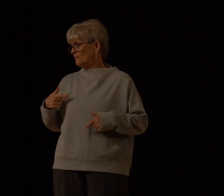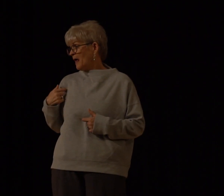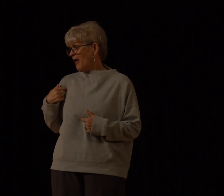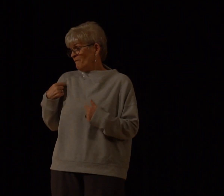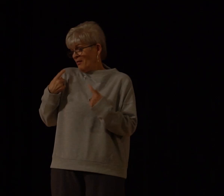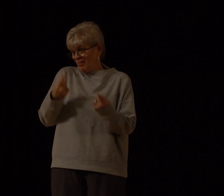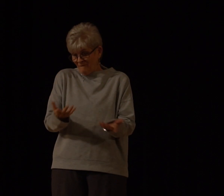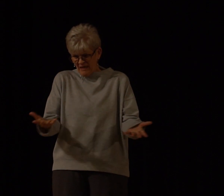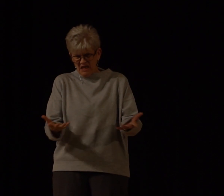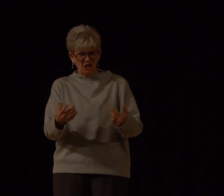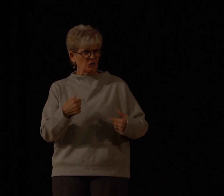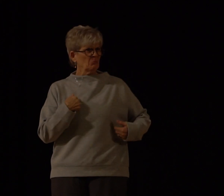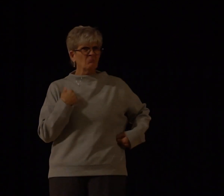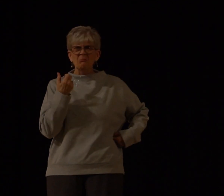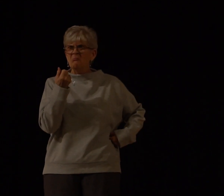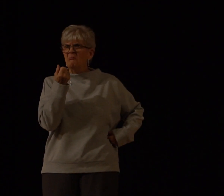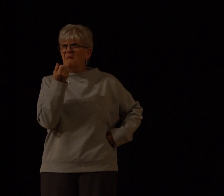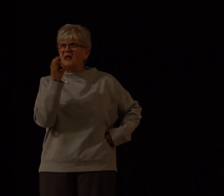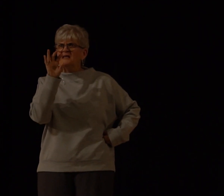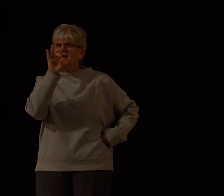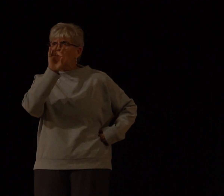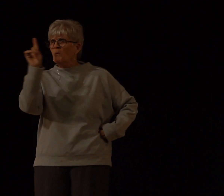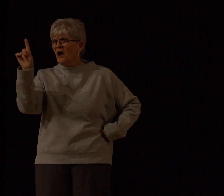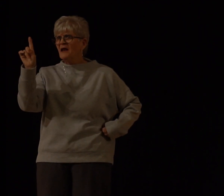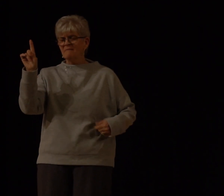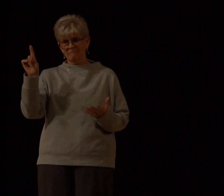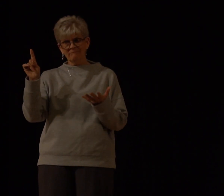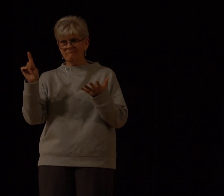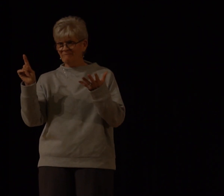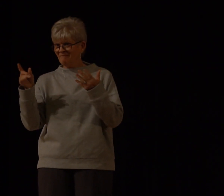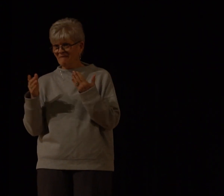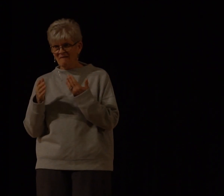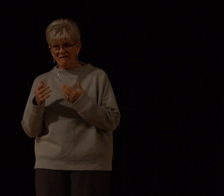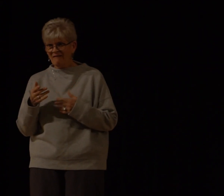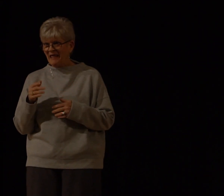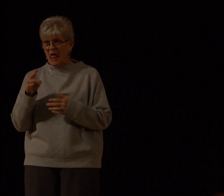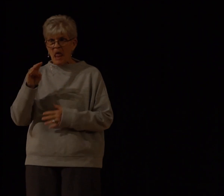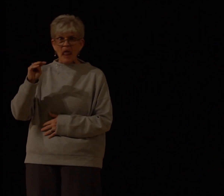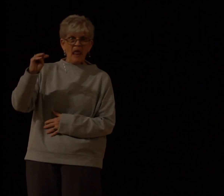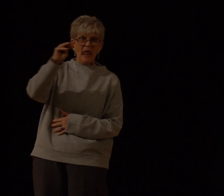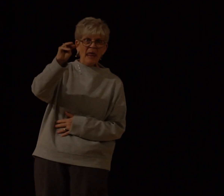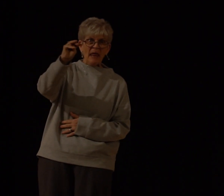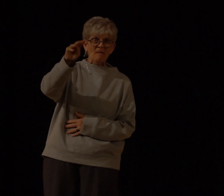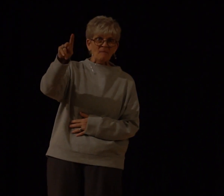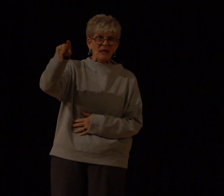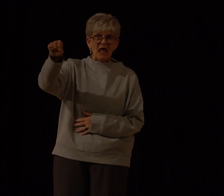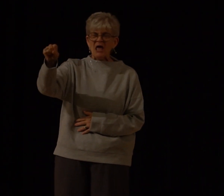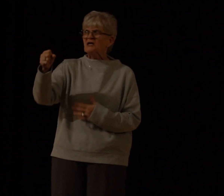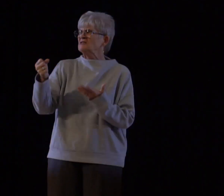grew up in Georgia. I've lived here since 1981.